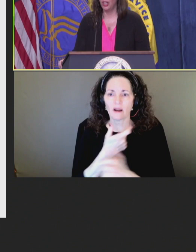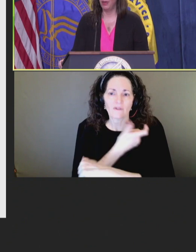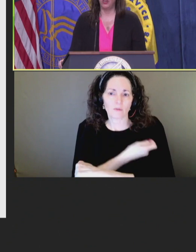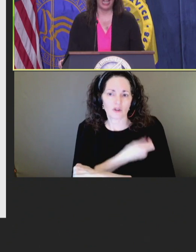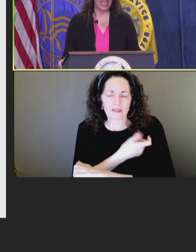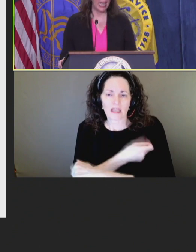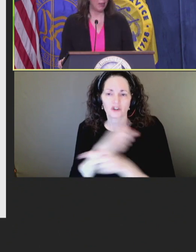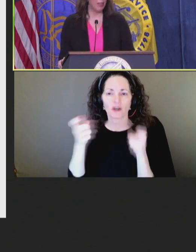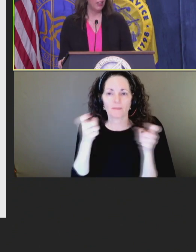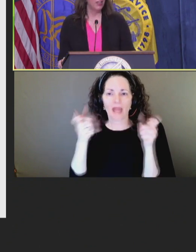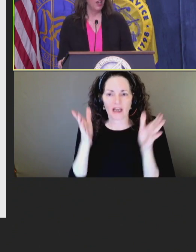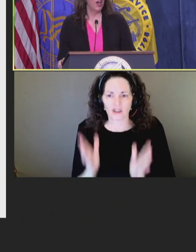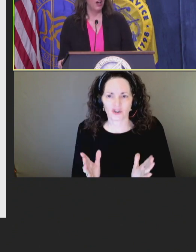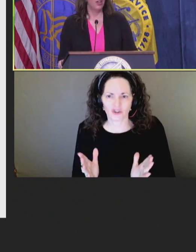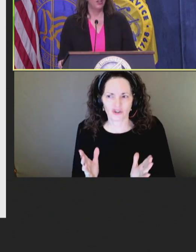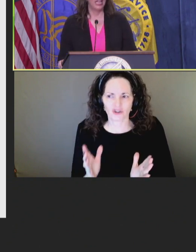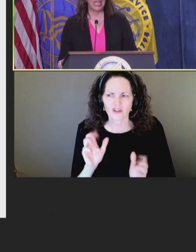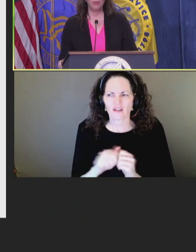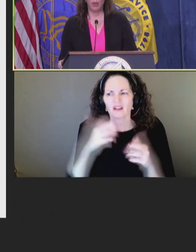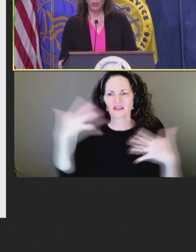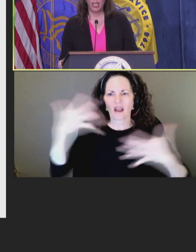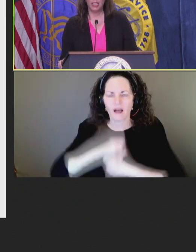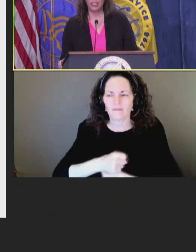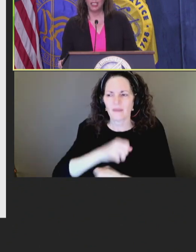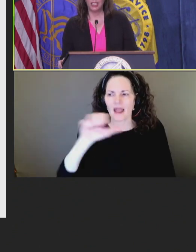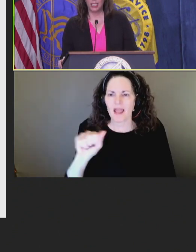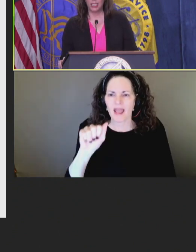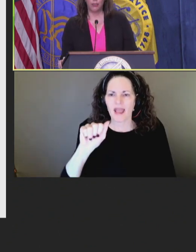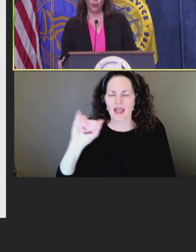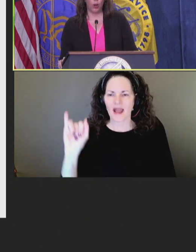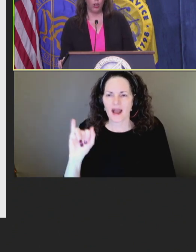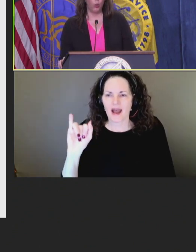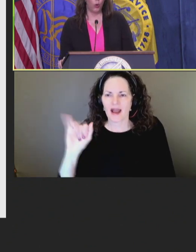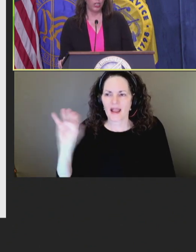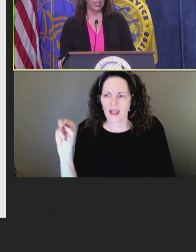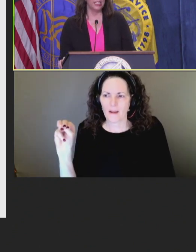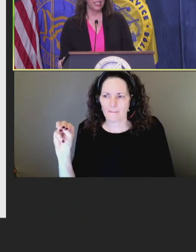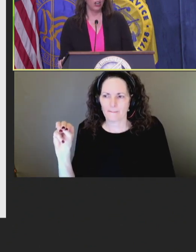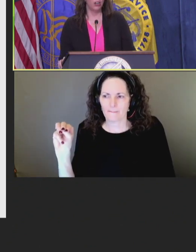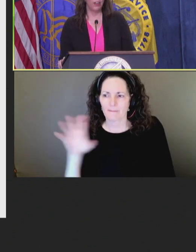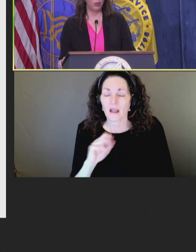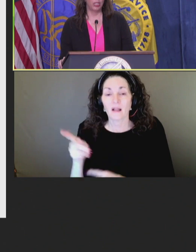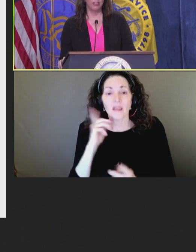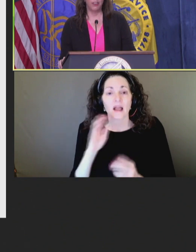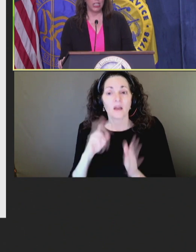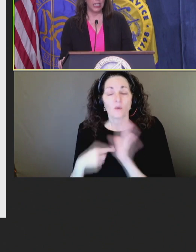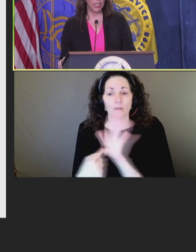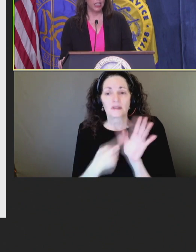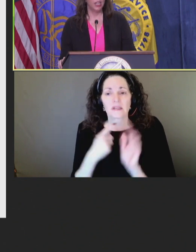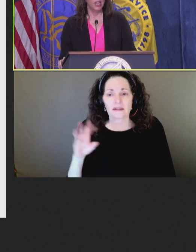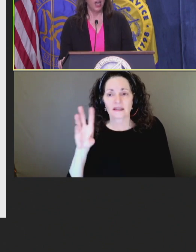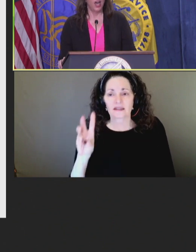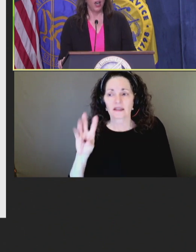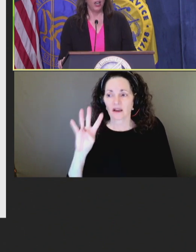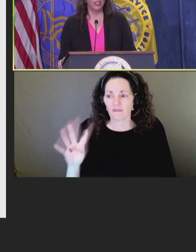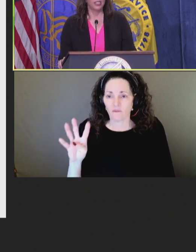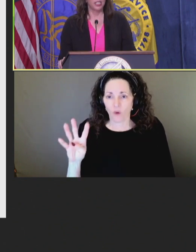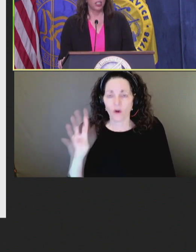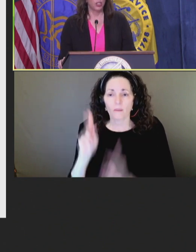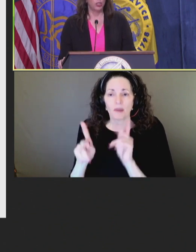about AIM. AIM represents the 64 awardees that are federally funded. This includes